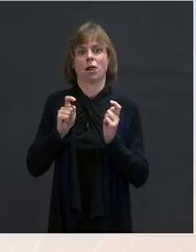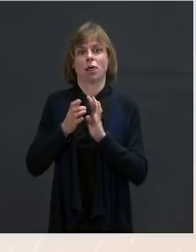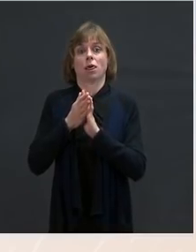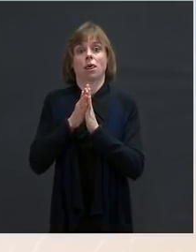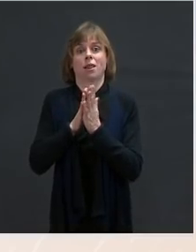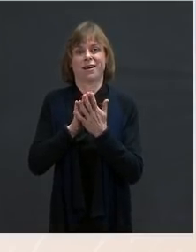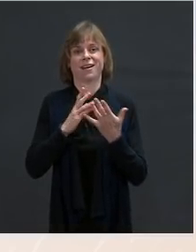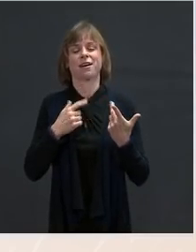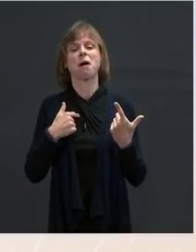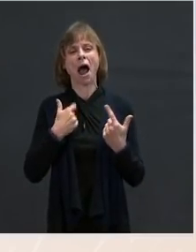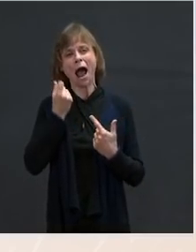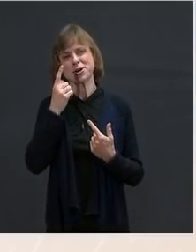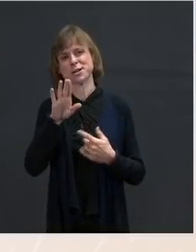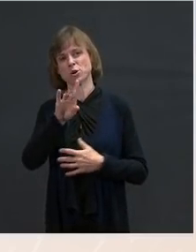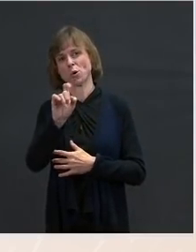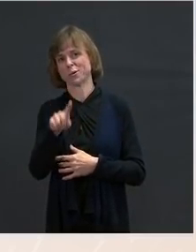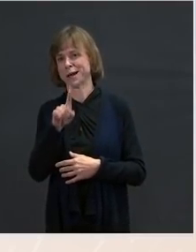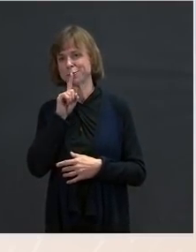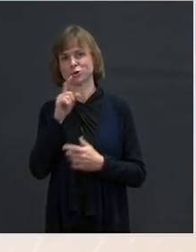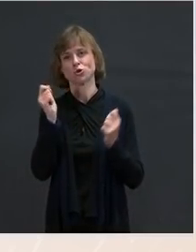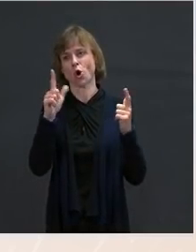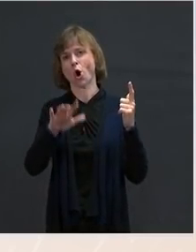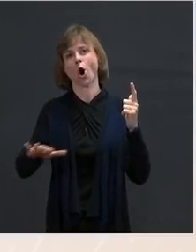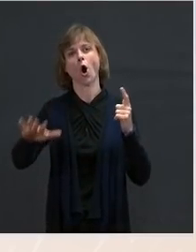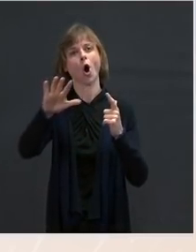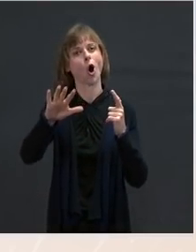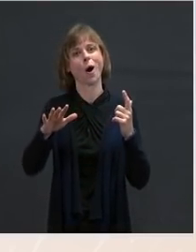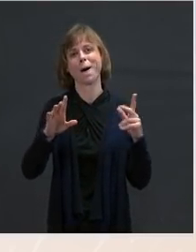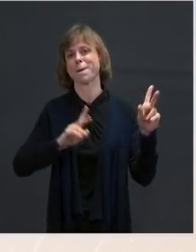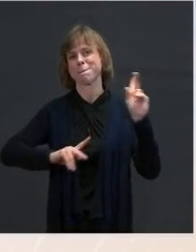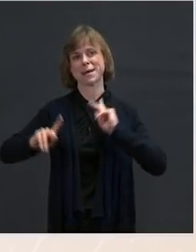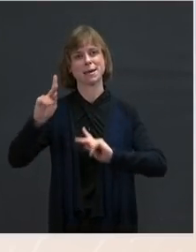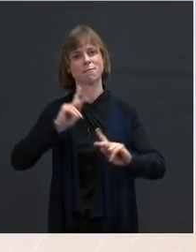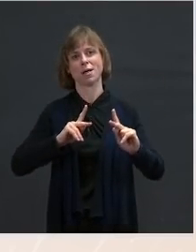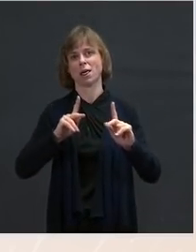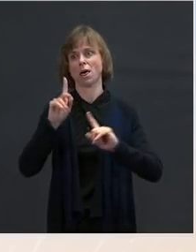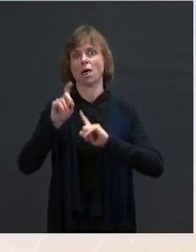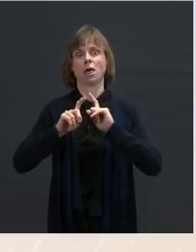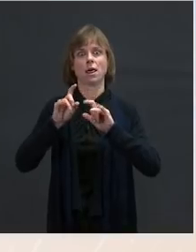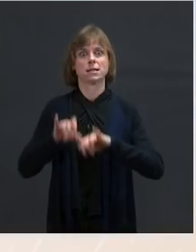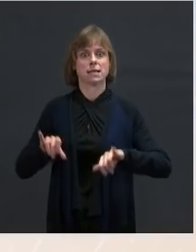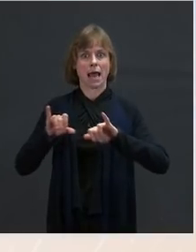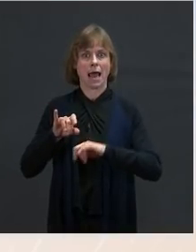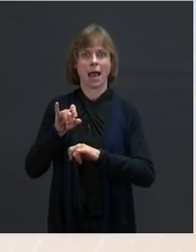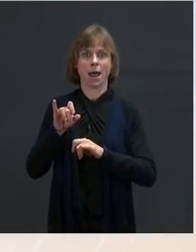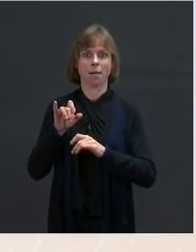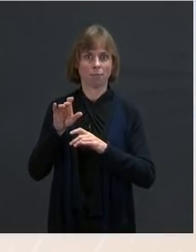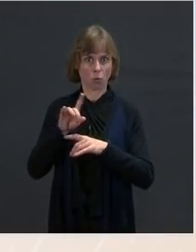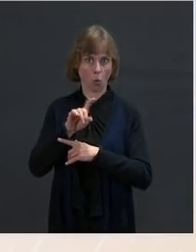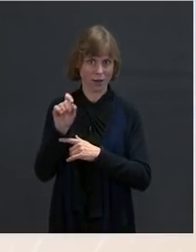And it's one that I'm sure all of your friends and neighbors are asking you as well. But I know there'll be a briefing later